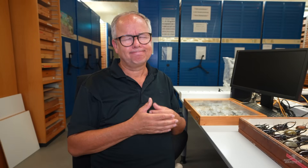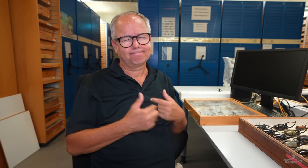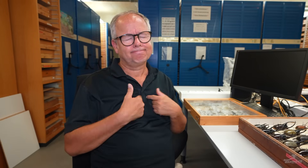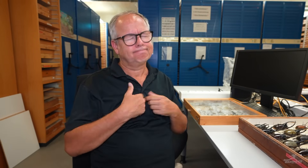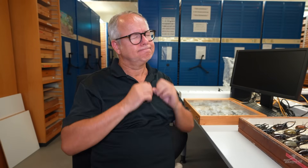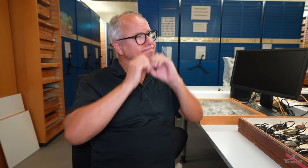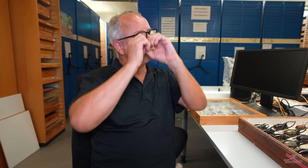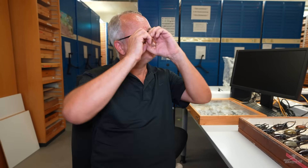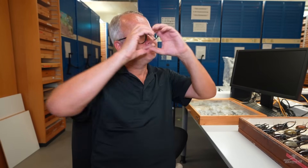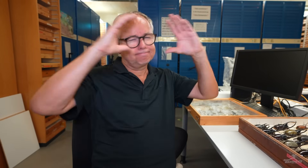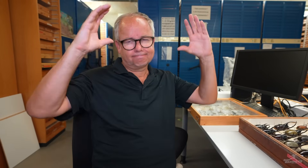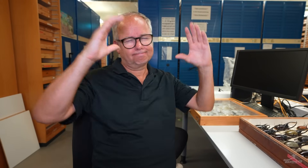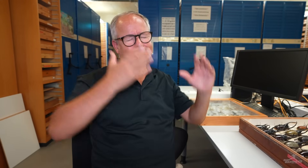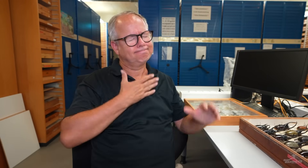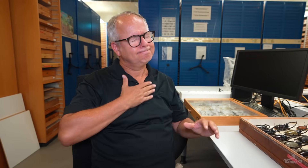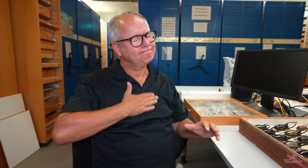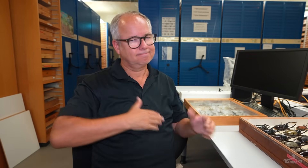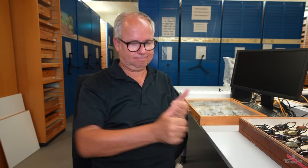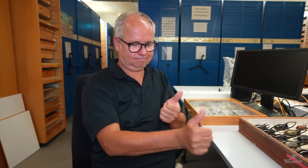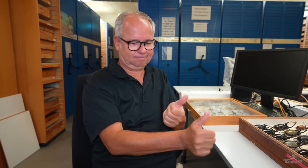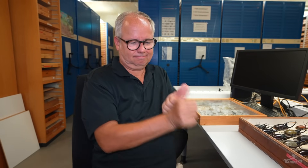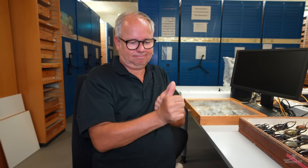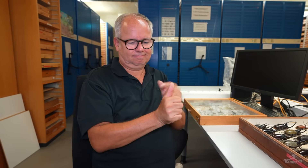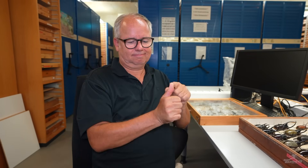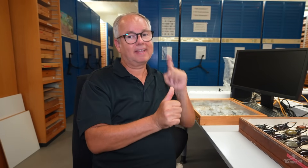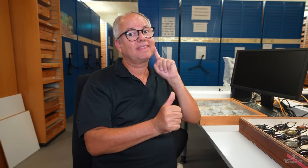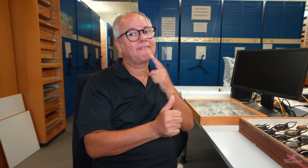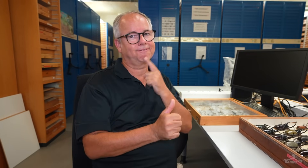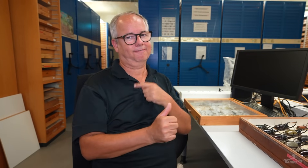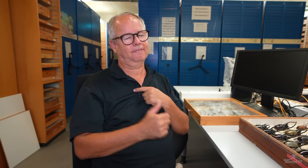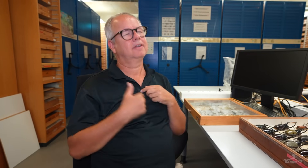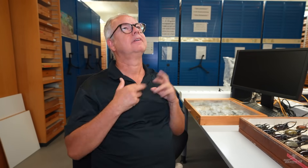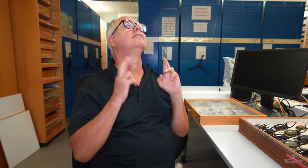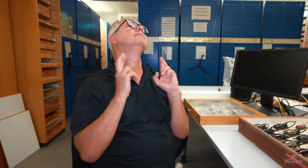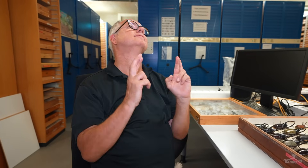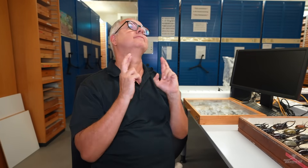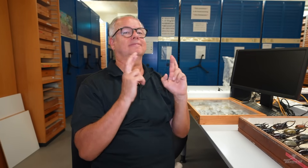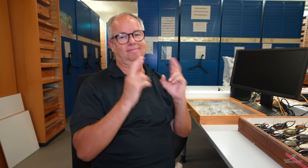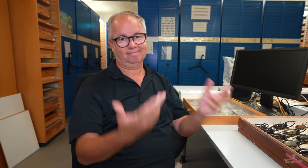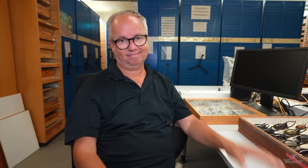That’s what I envision, having others who are Deaf follow in my footsteps.